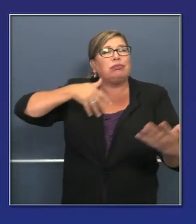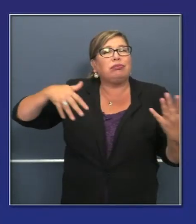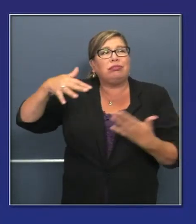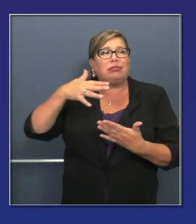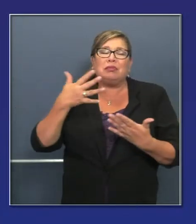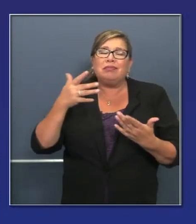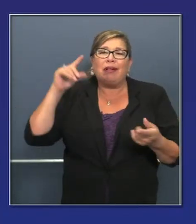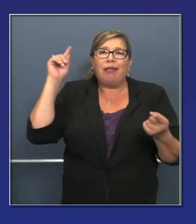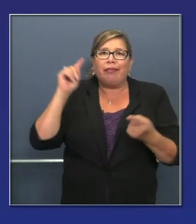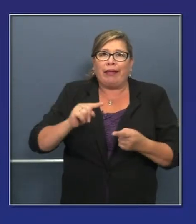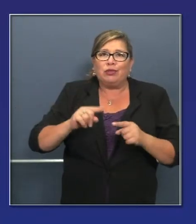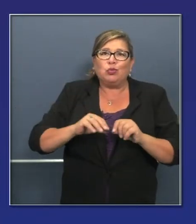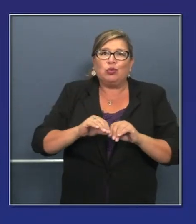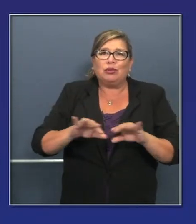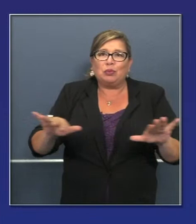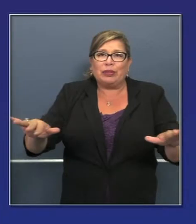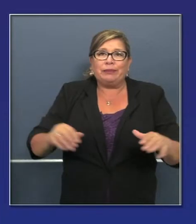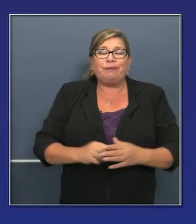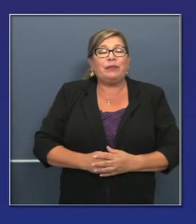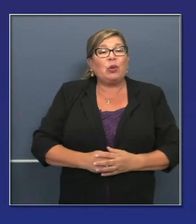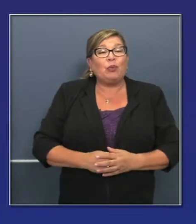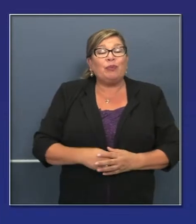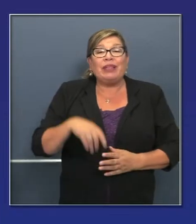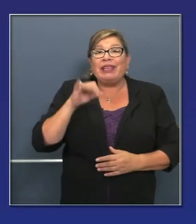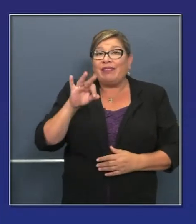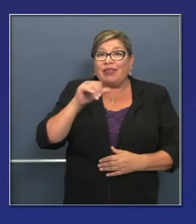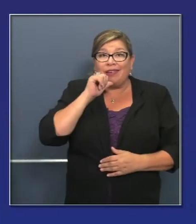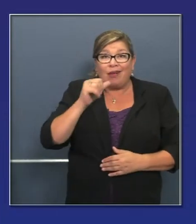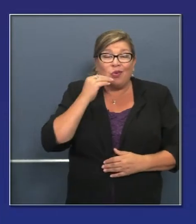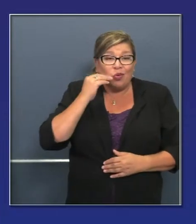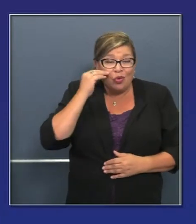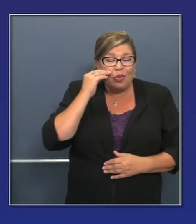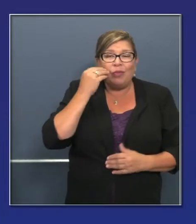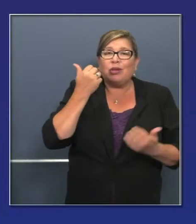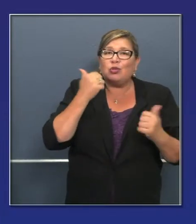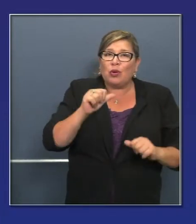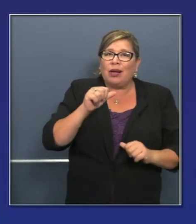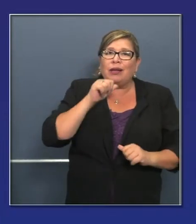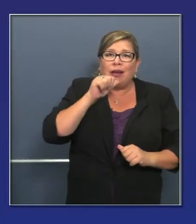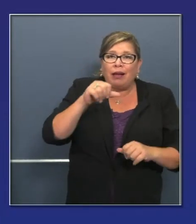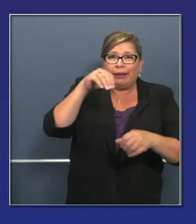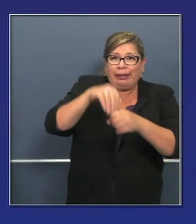at home minimize the time indoors when you're with many many different people do the same